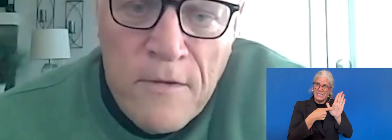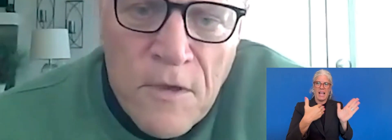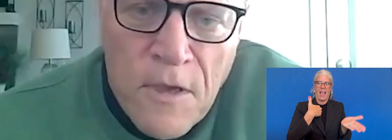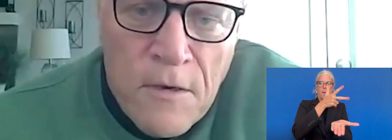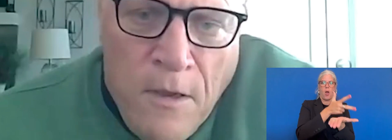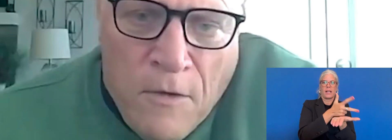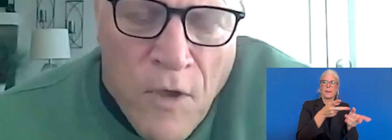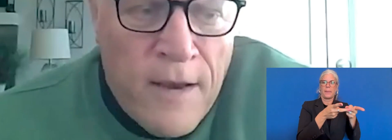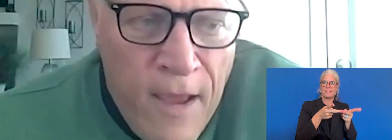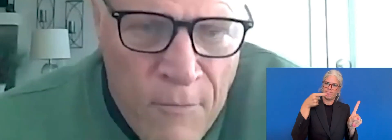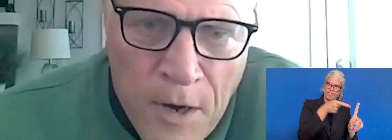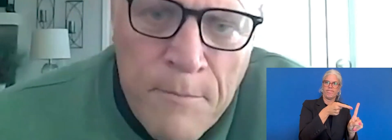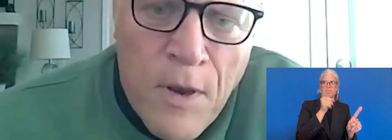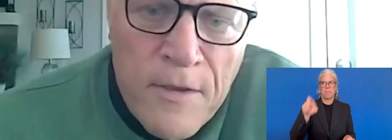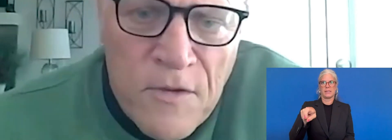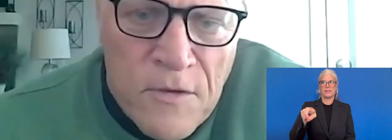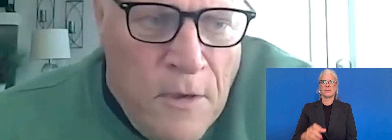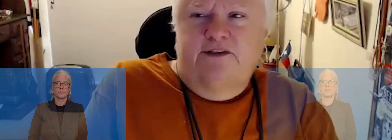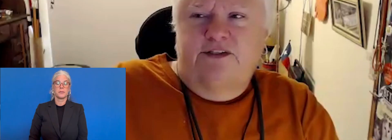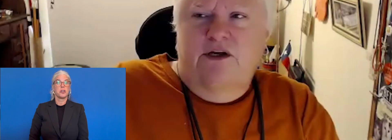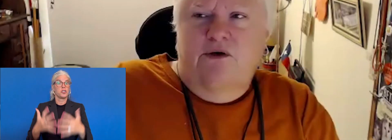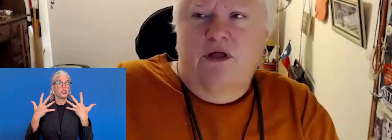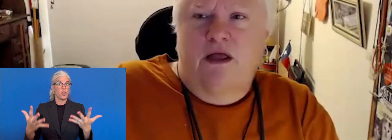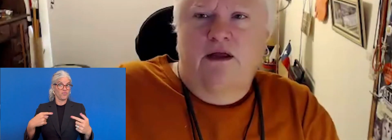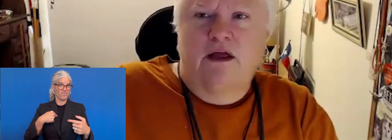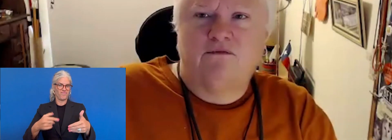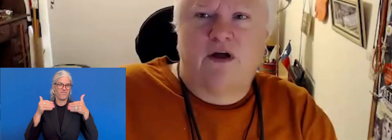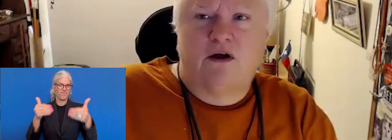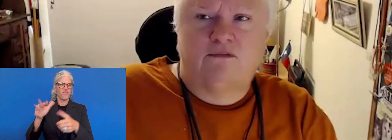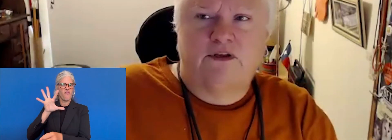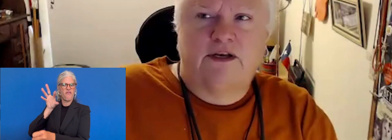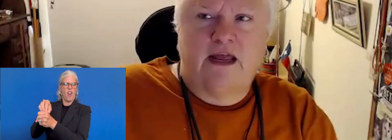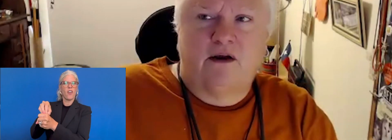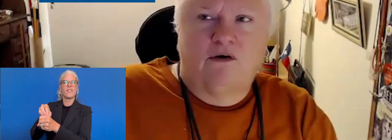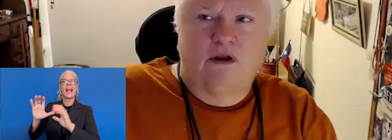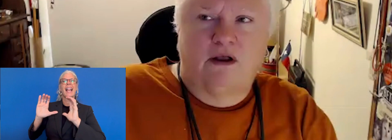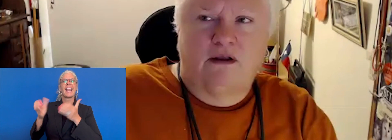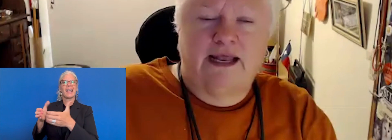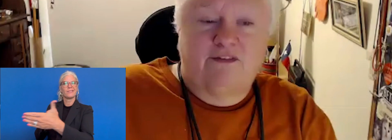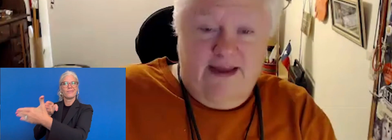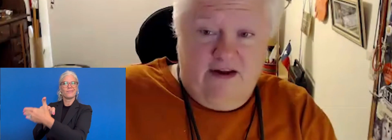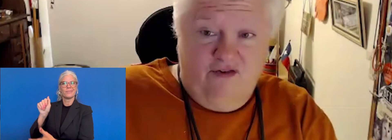and they had to have parking places. So I got involved in a class action